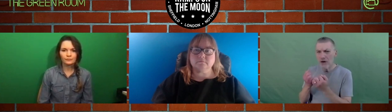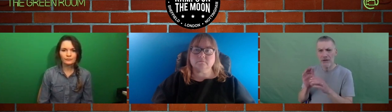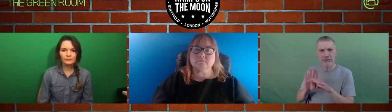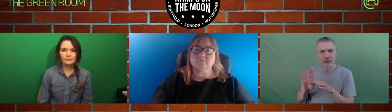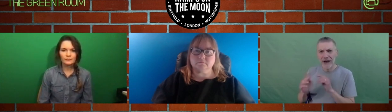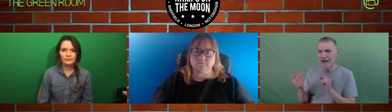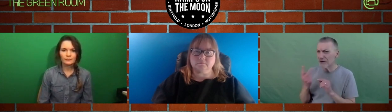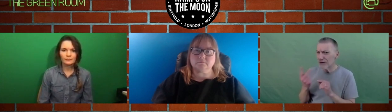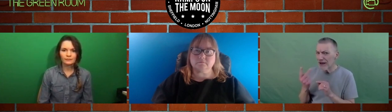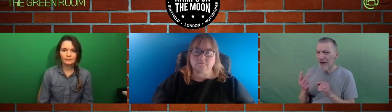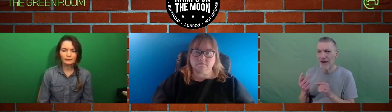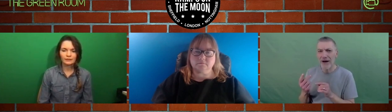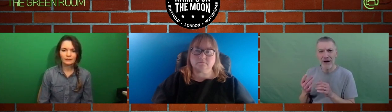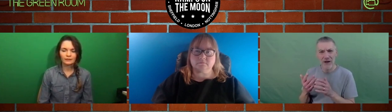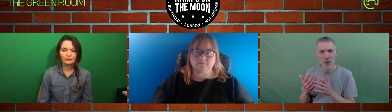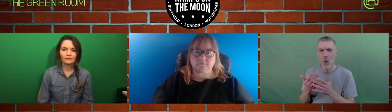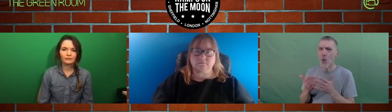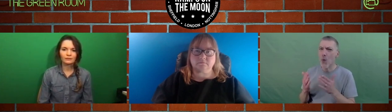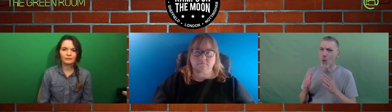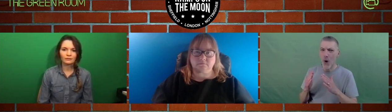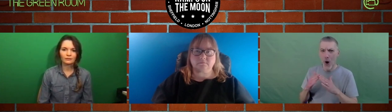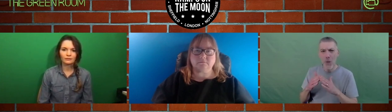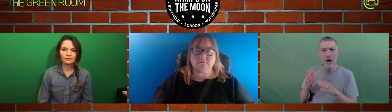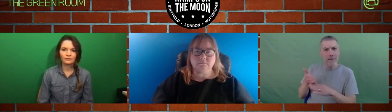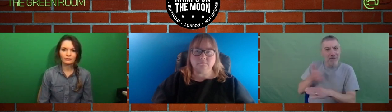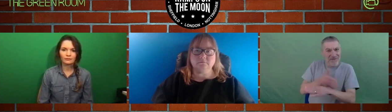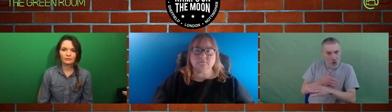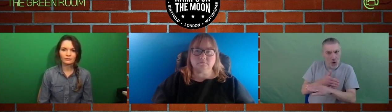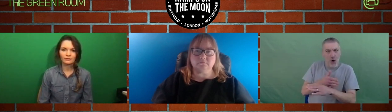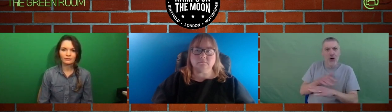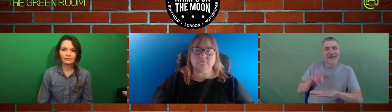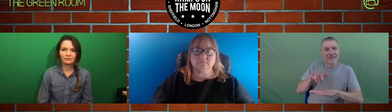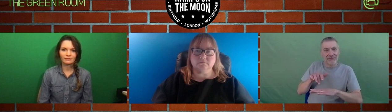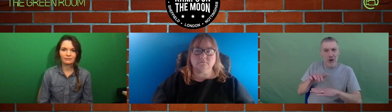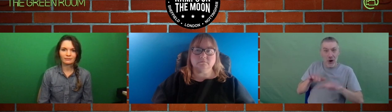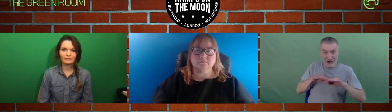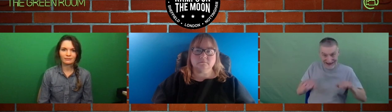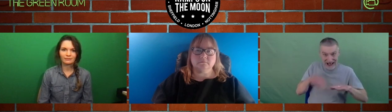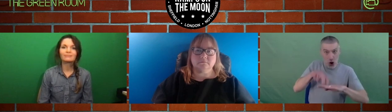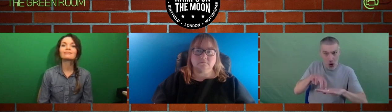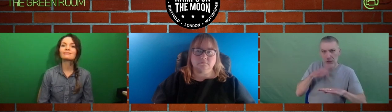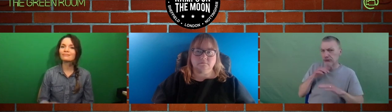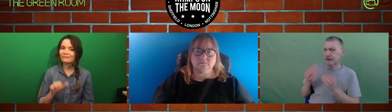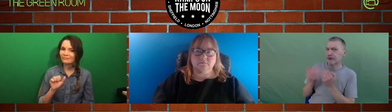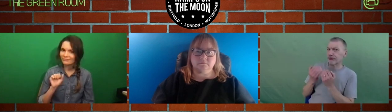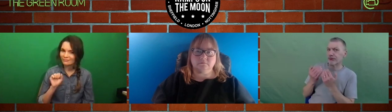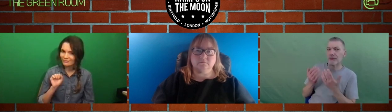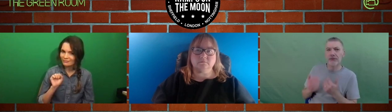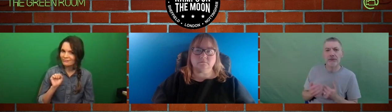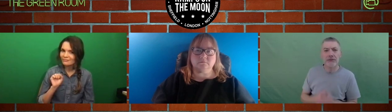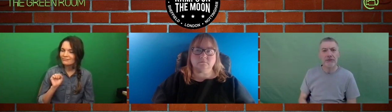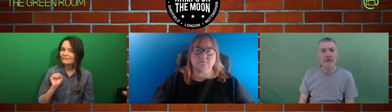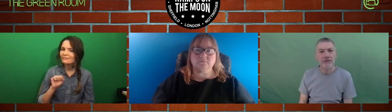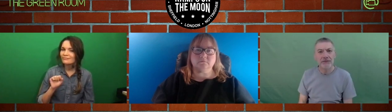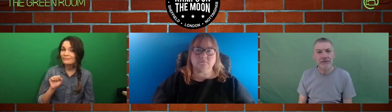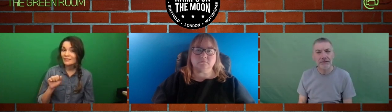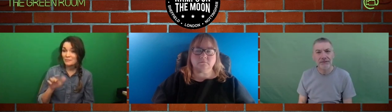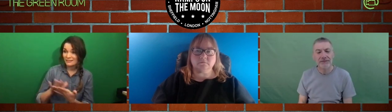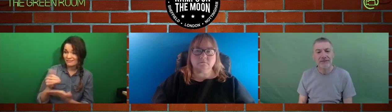up just before we go on stage. Yeah and did she help you to learn your lines and the signing and the